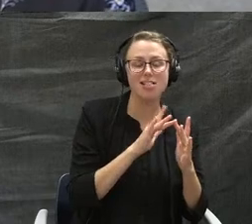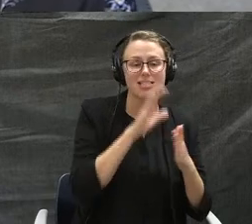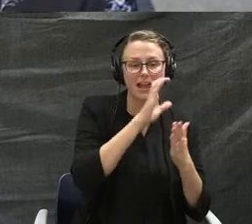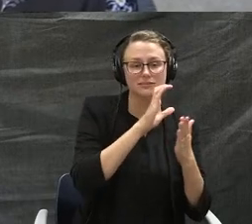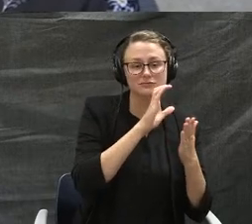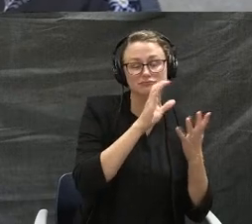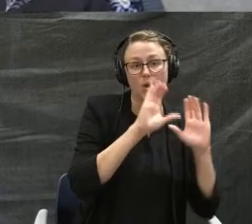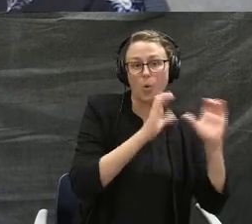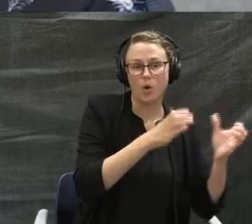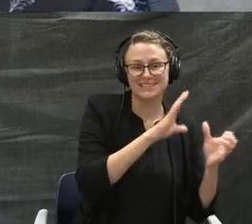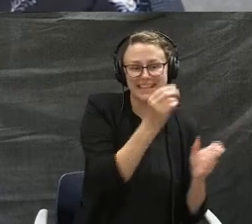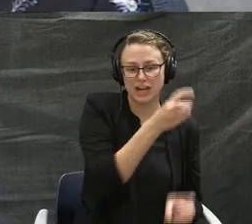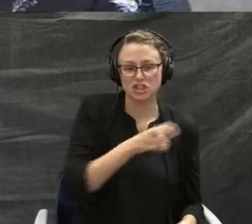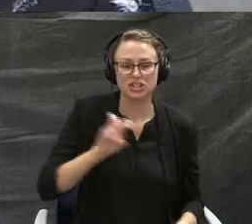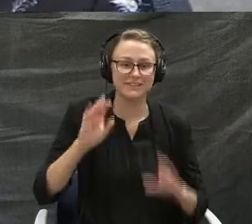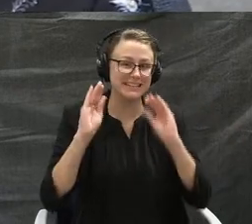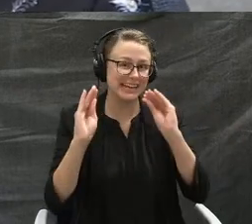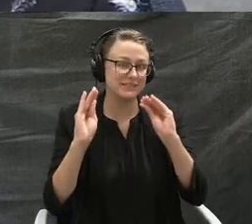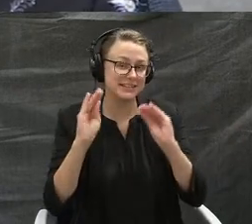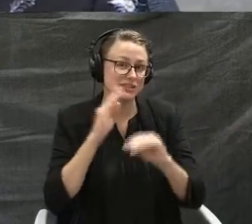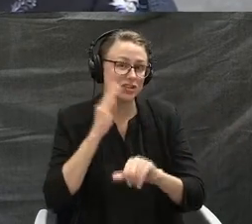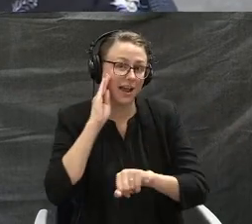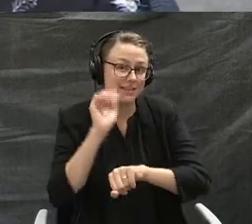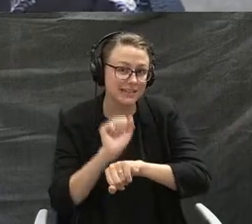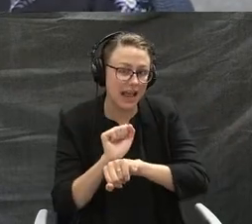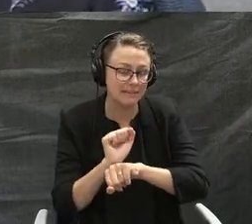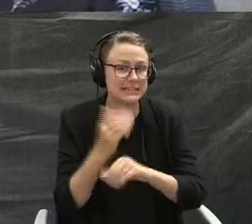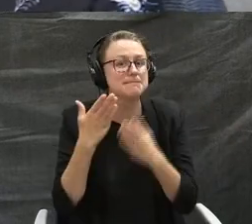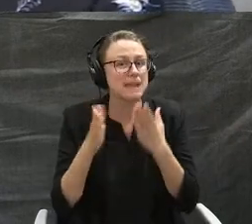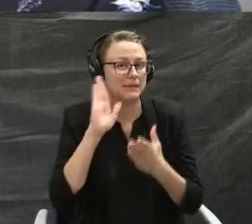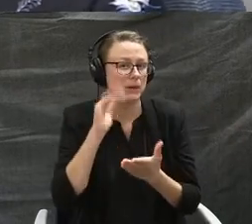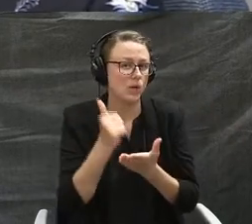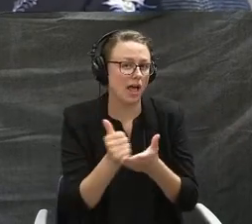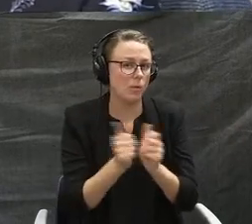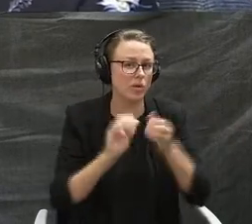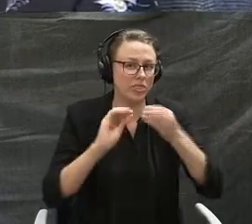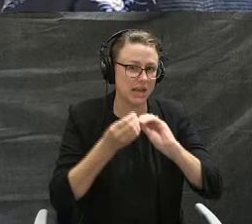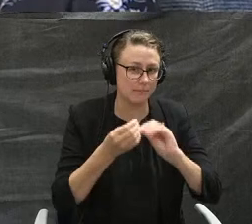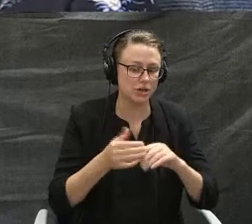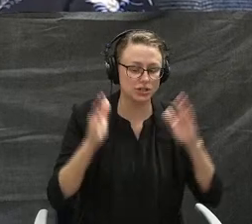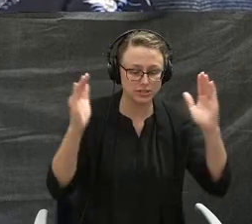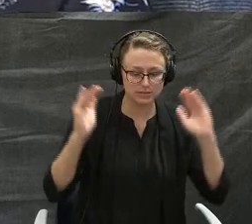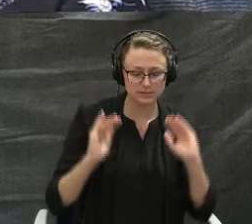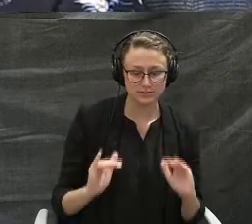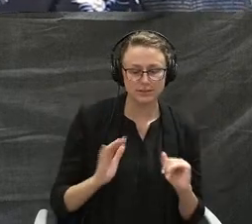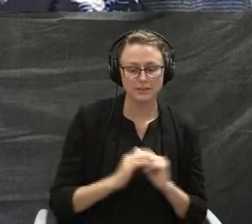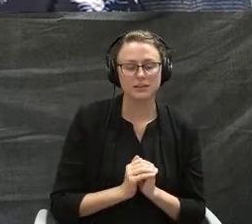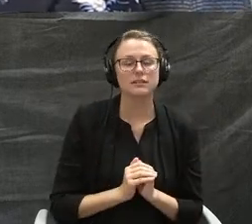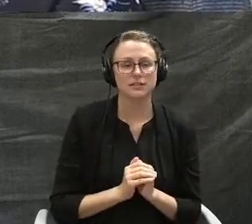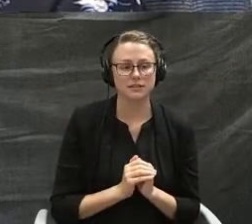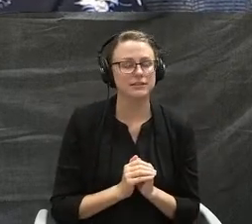two might alleviate some of the numbers. Question four, regardless of the model that is